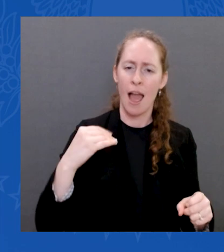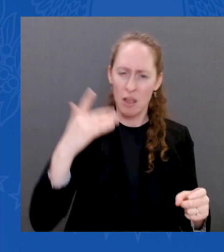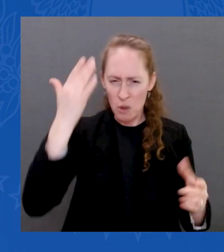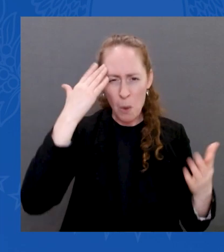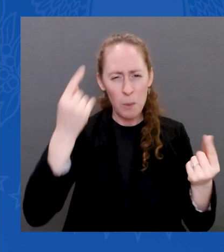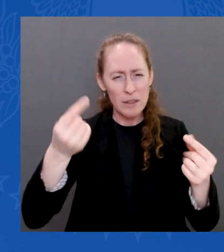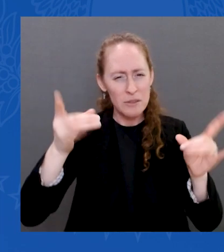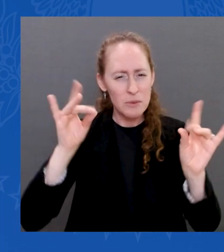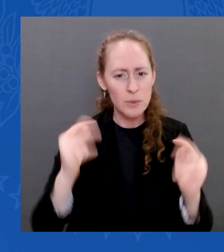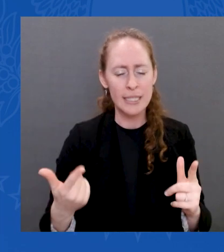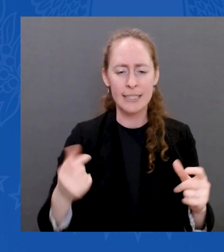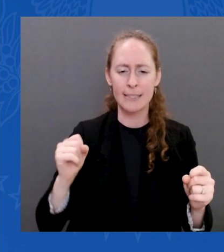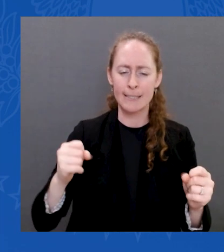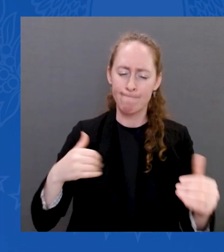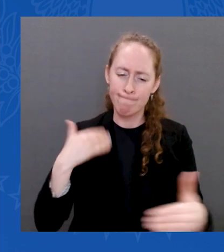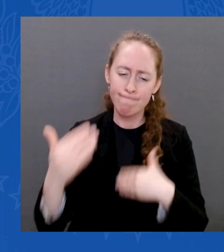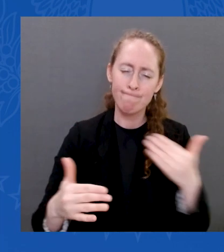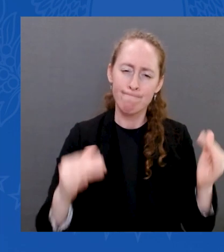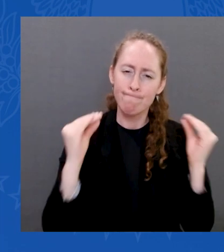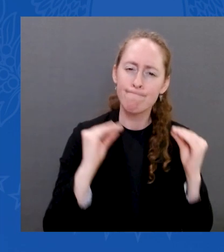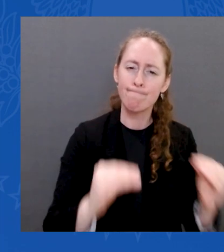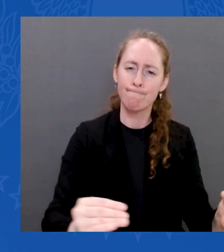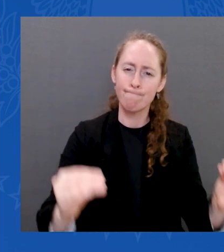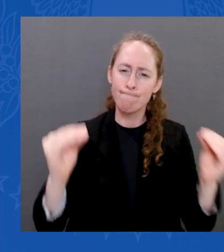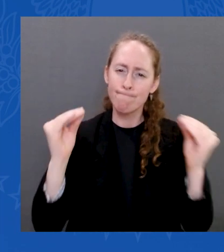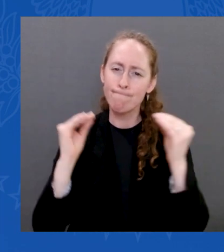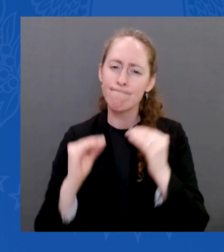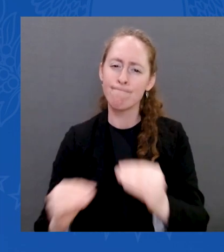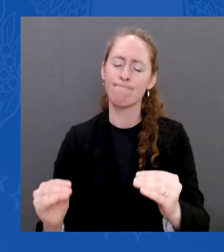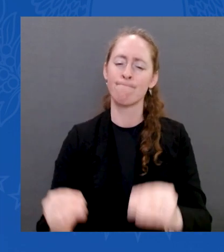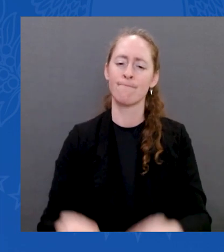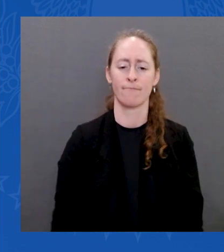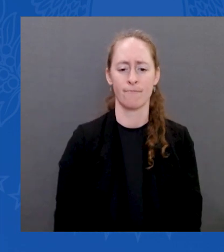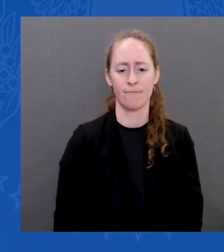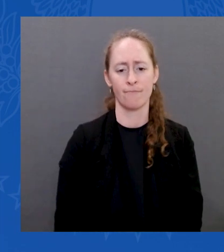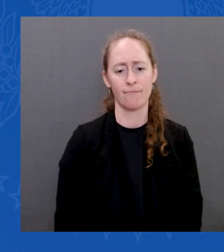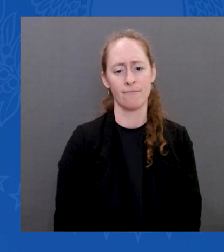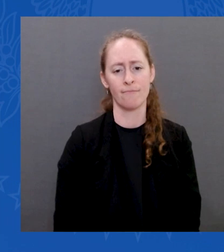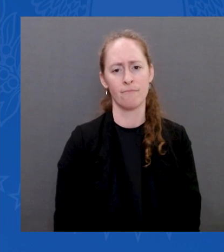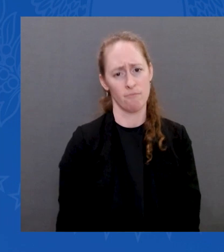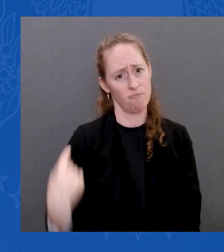We have an obligation to help them teach and reach their potential.